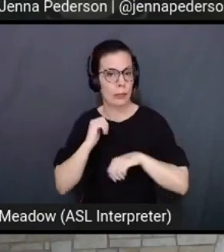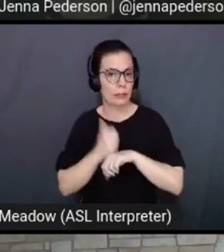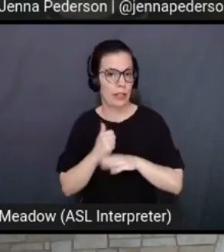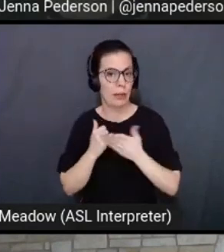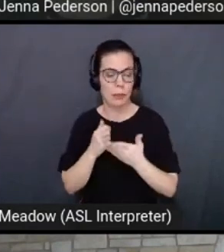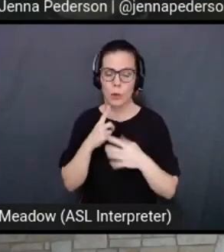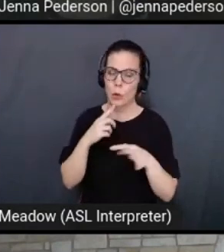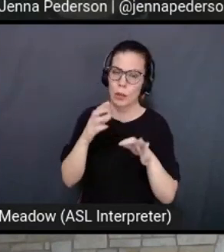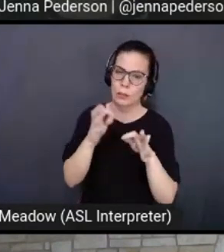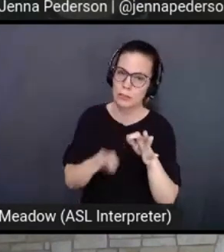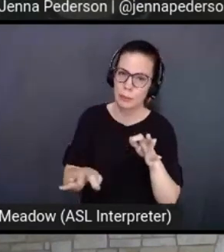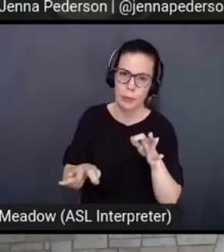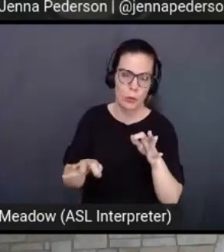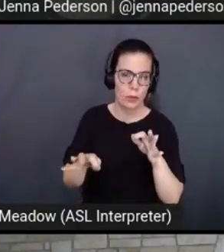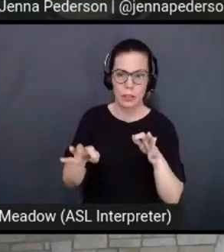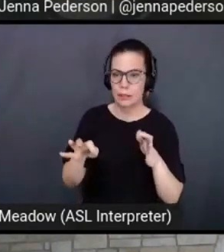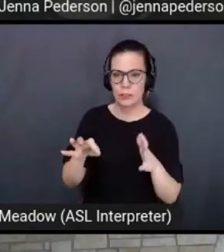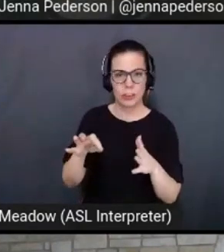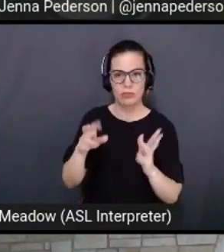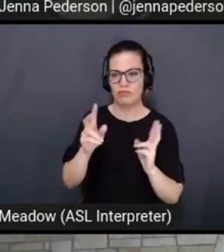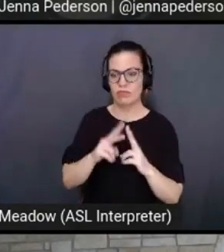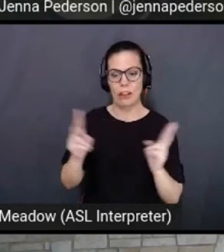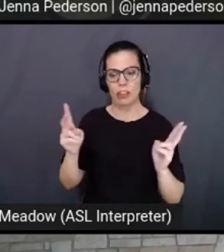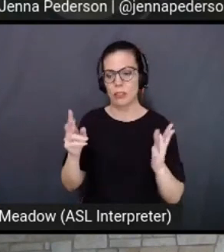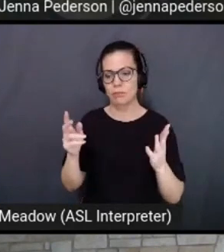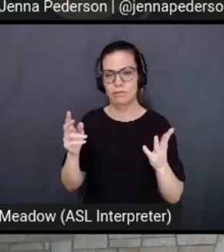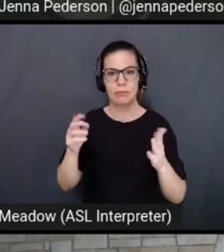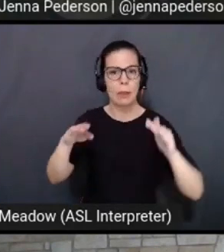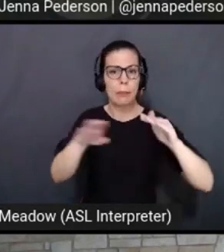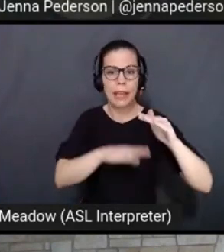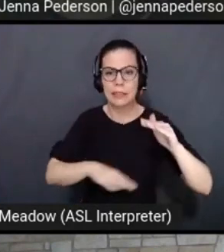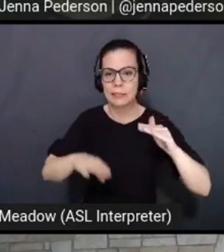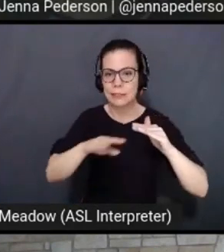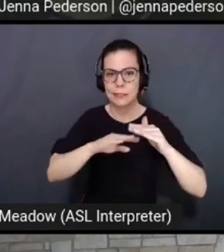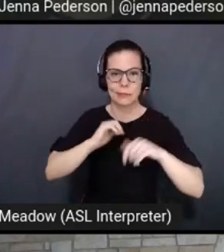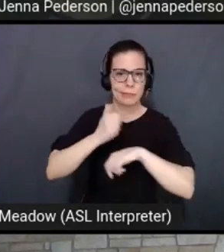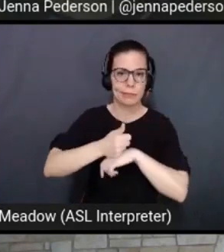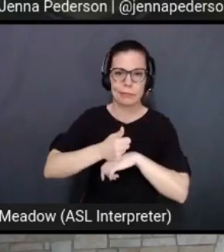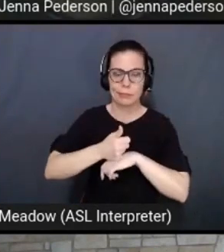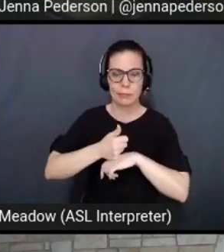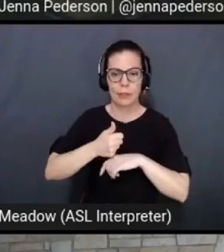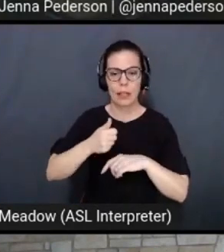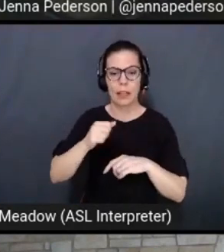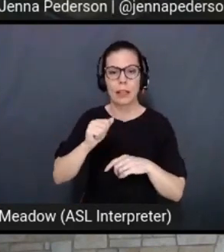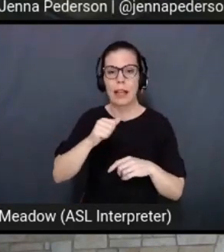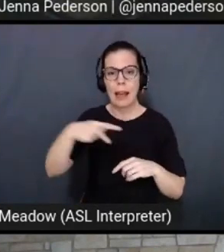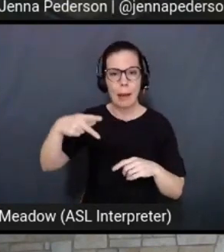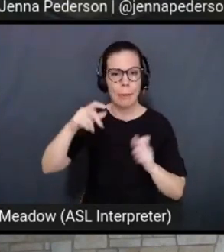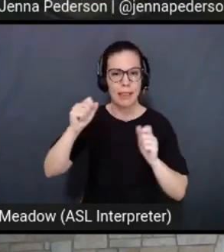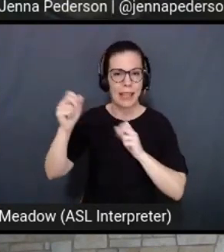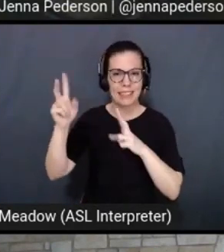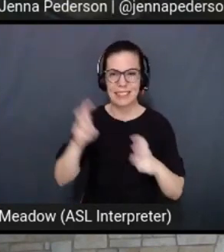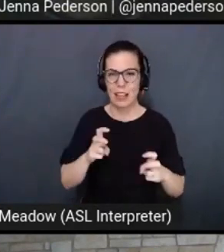It's just a very basic tab app that you can download, there's no complicated libraries